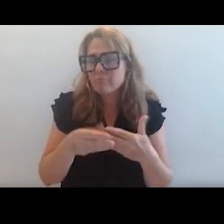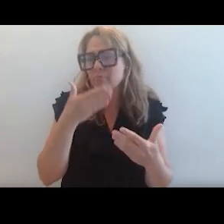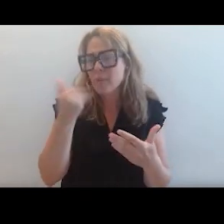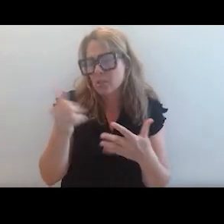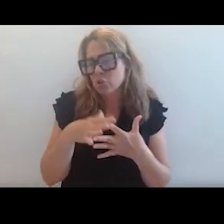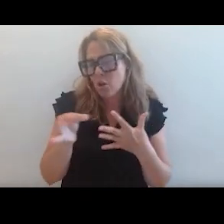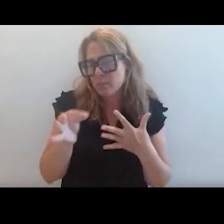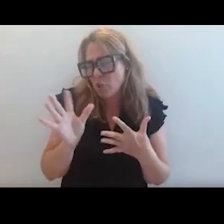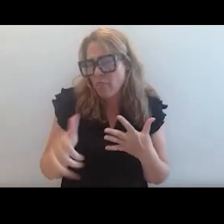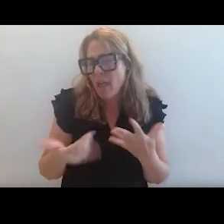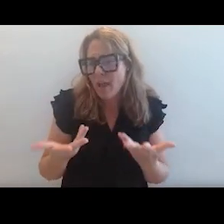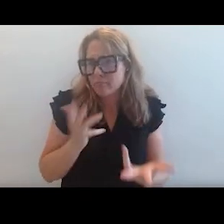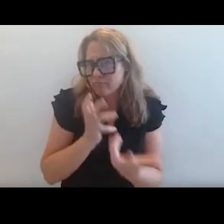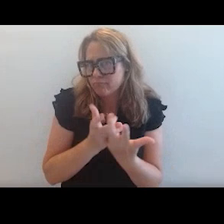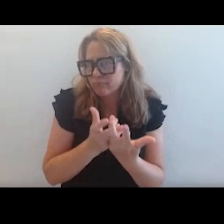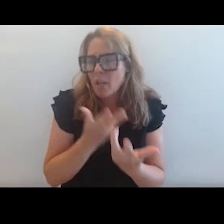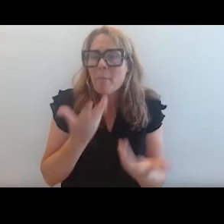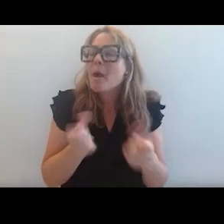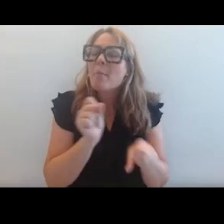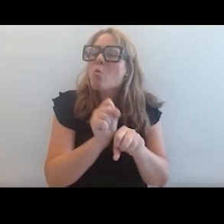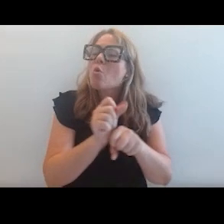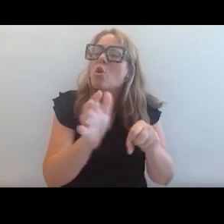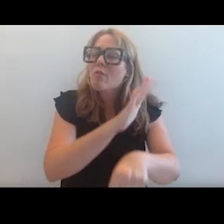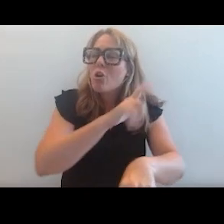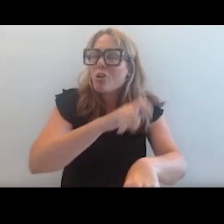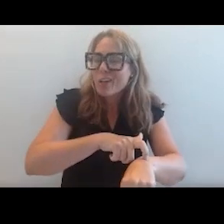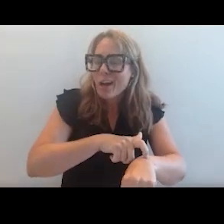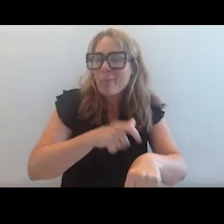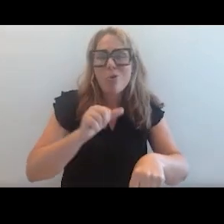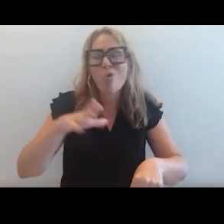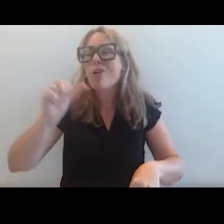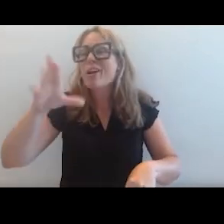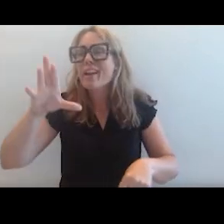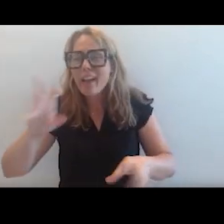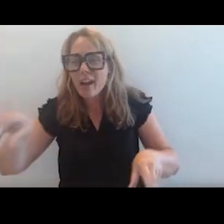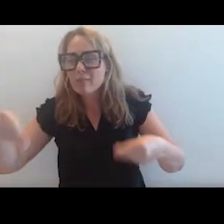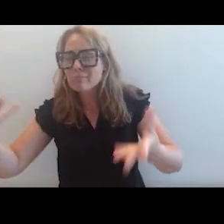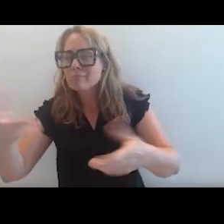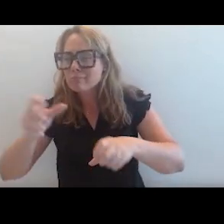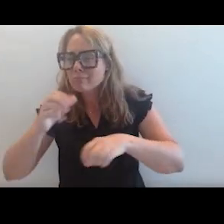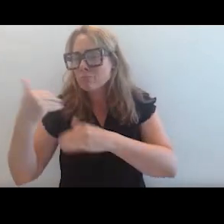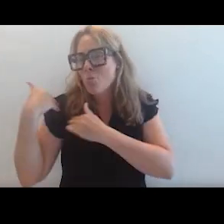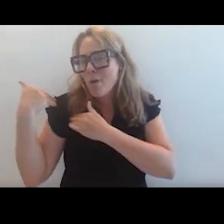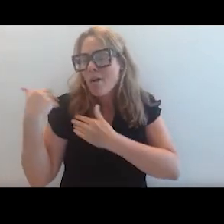be the best option. Perhaps they’re working full time, have caregiving responsibilities,